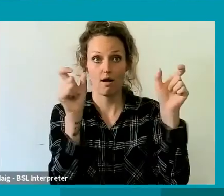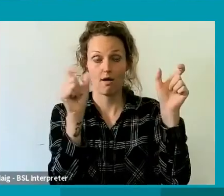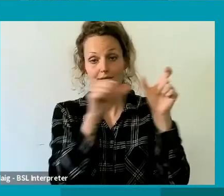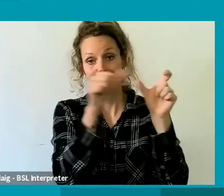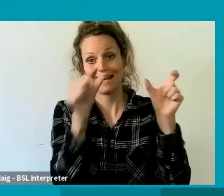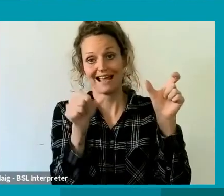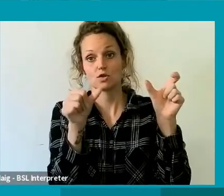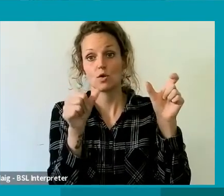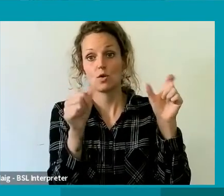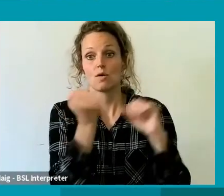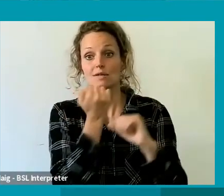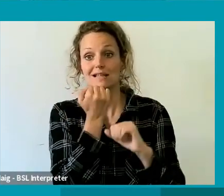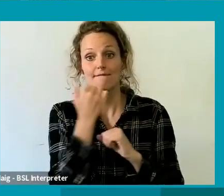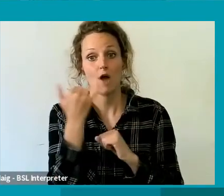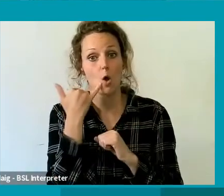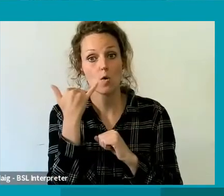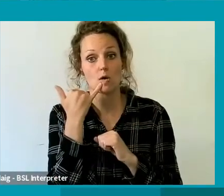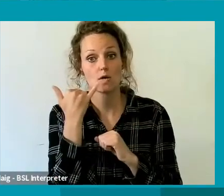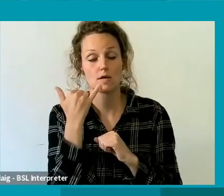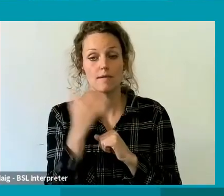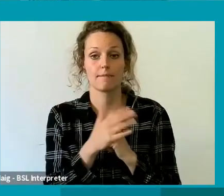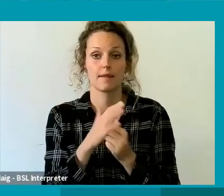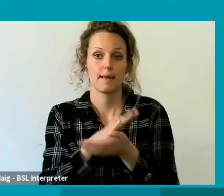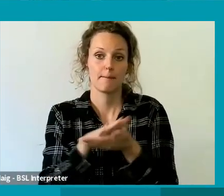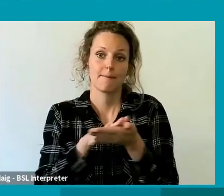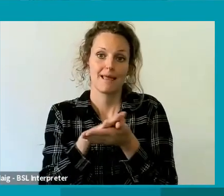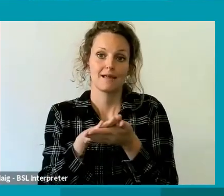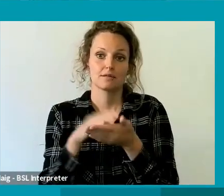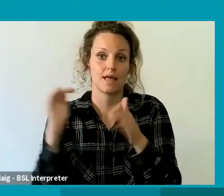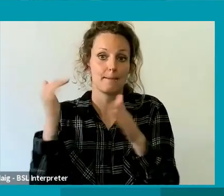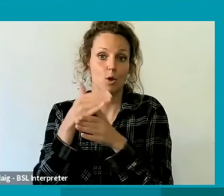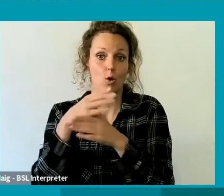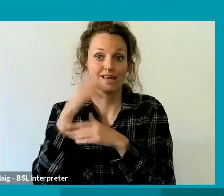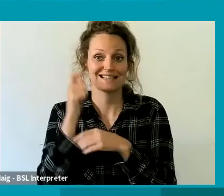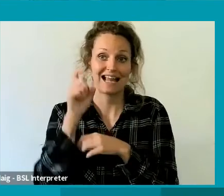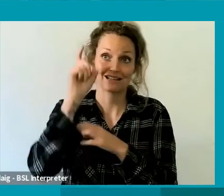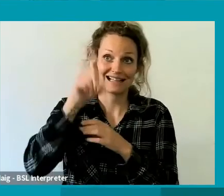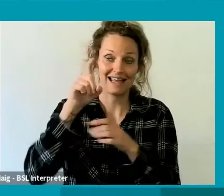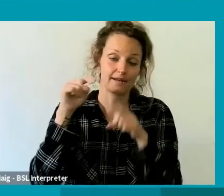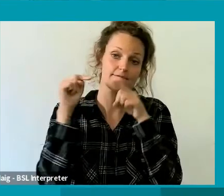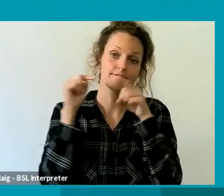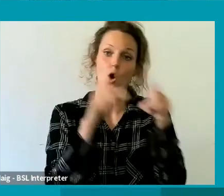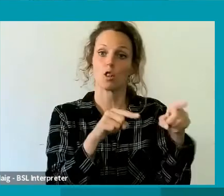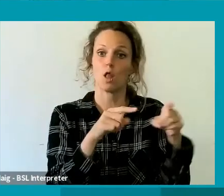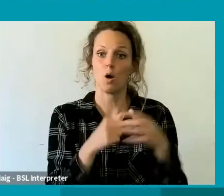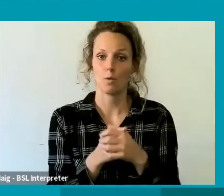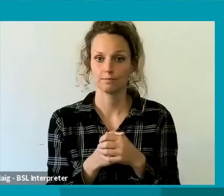Employers can click into to find out a little bit more about you, so it's an opportunity for you